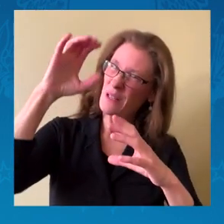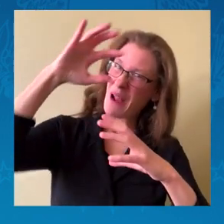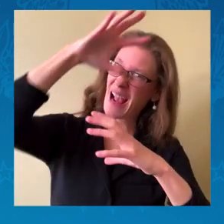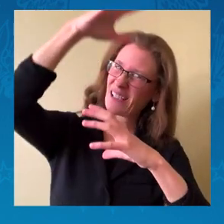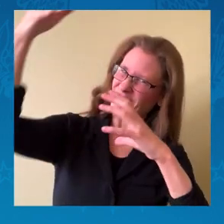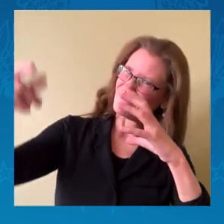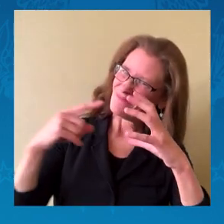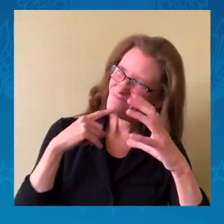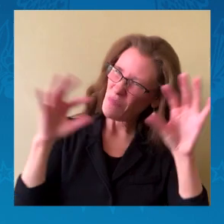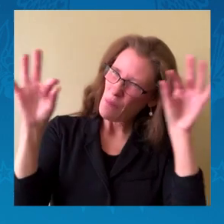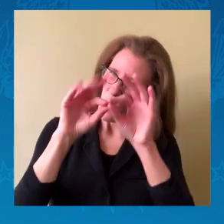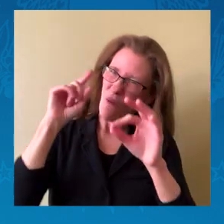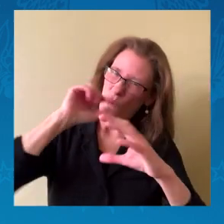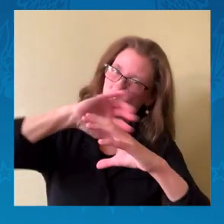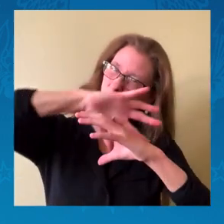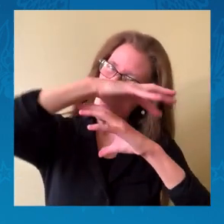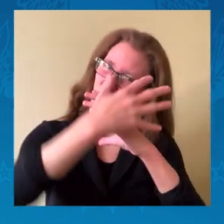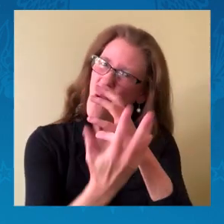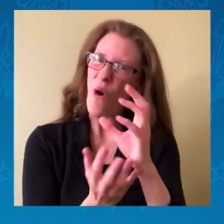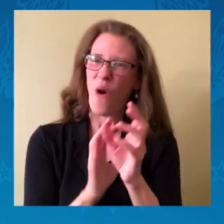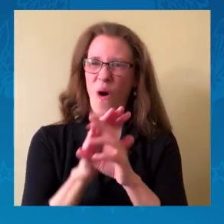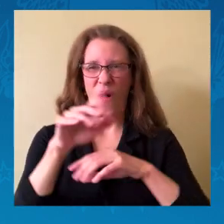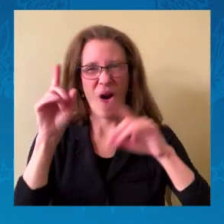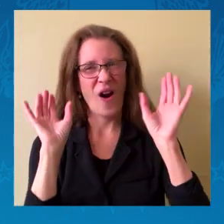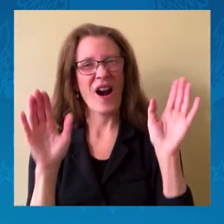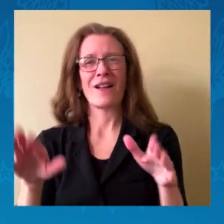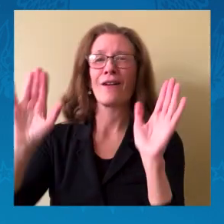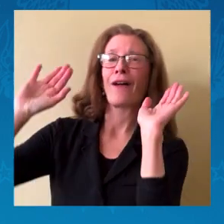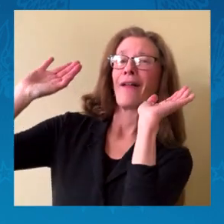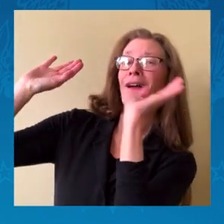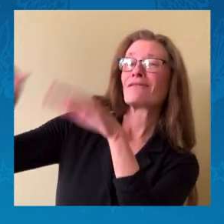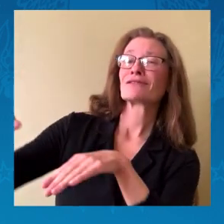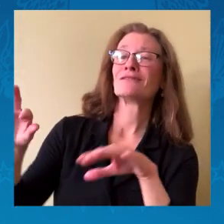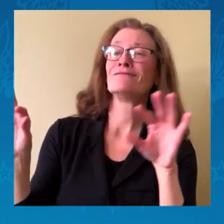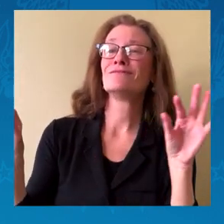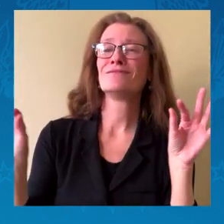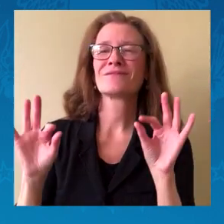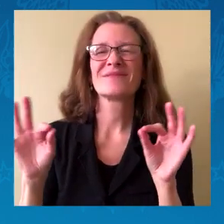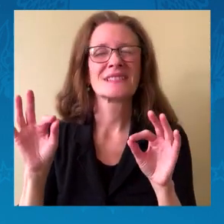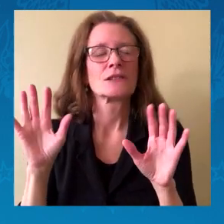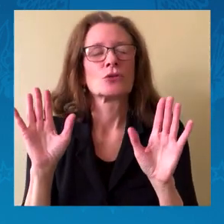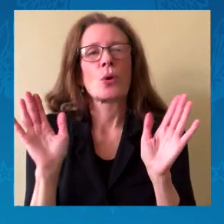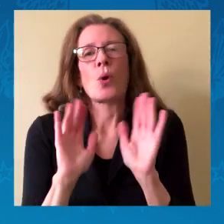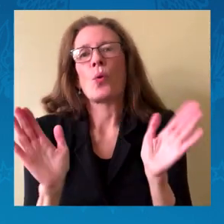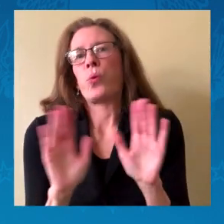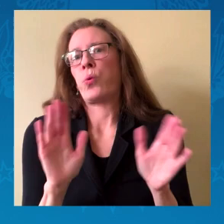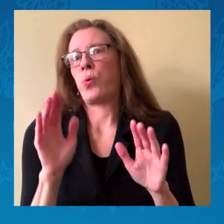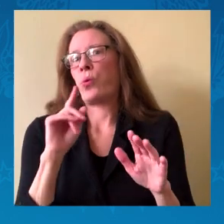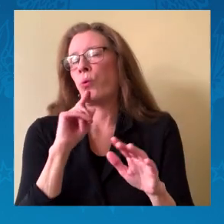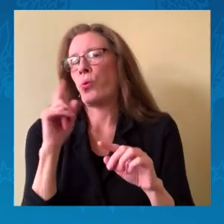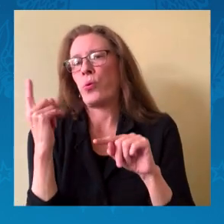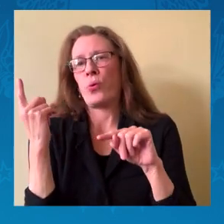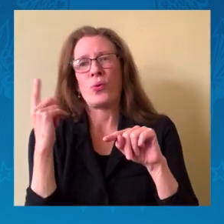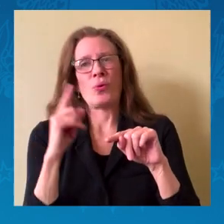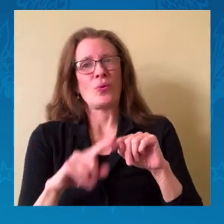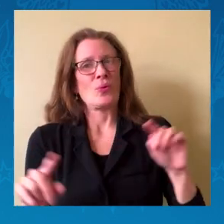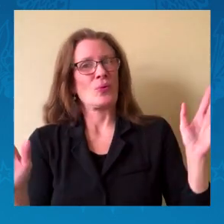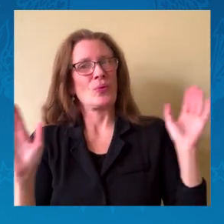is one that is one to be condemned and underscores the urgency of acting in defense,